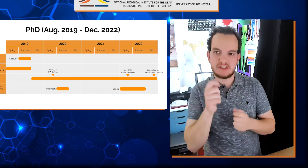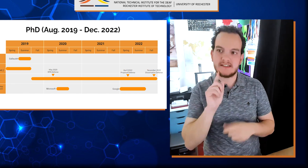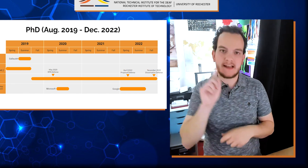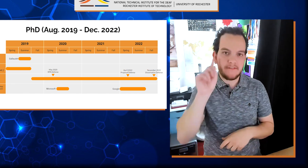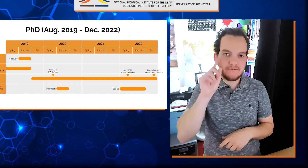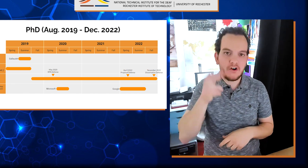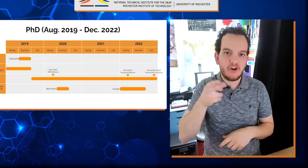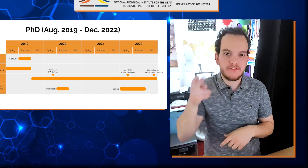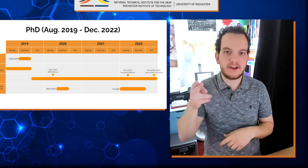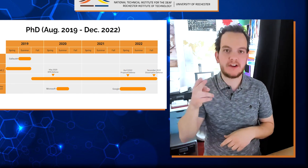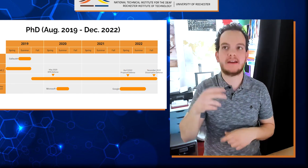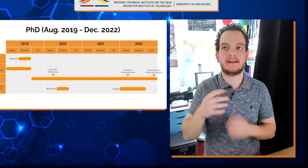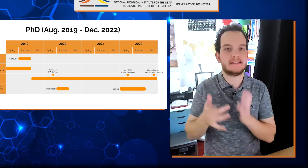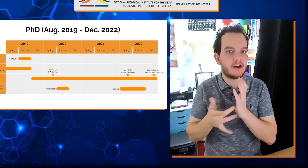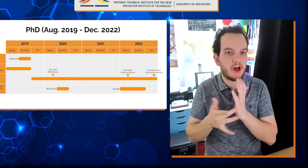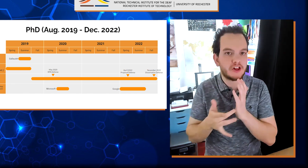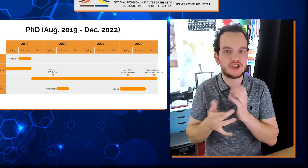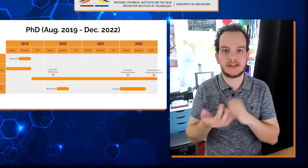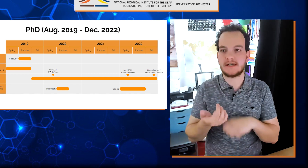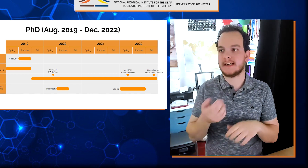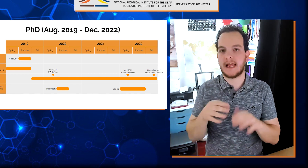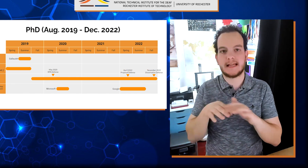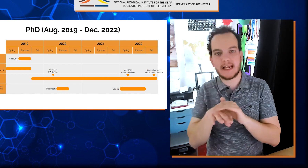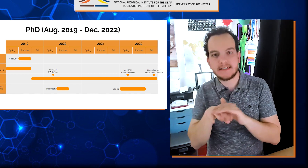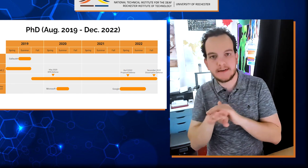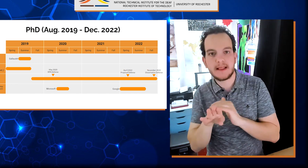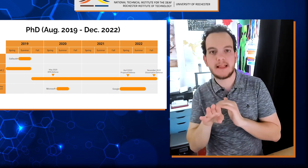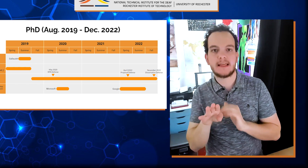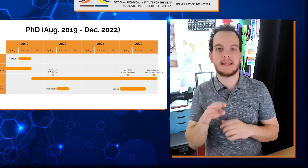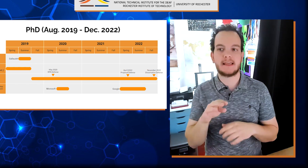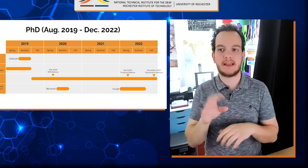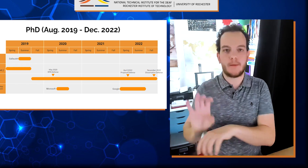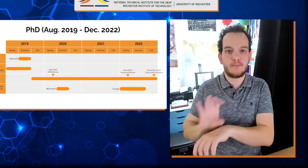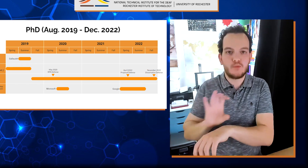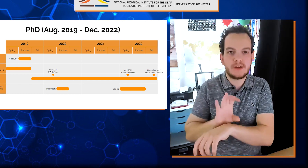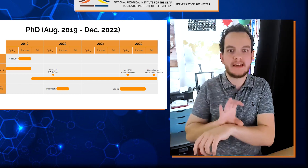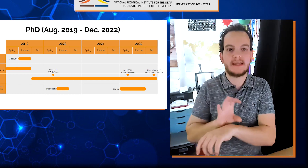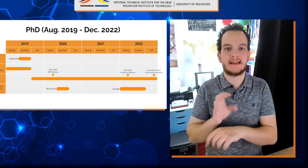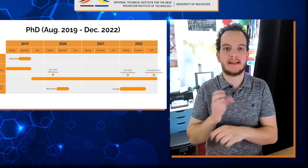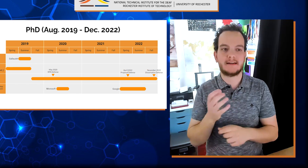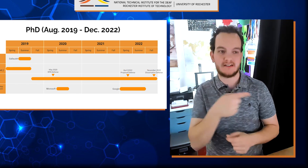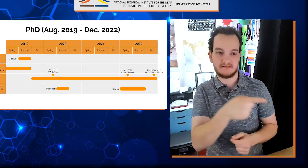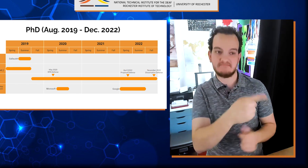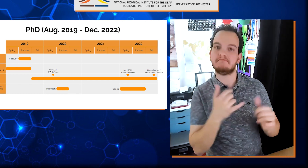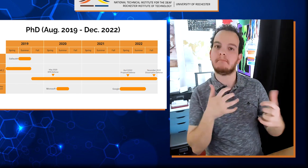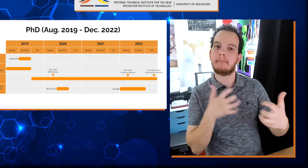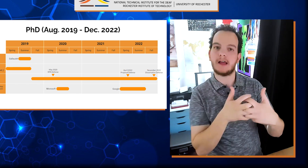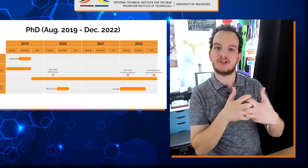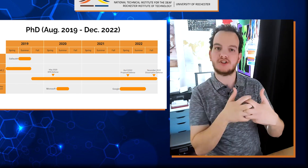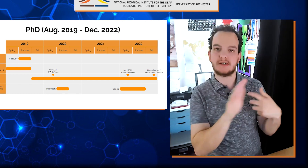He interviewed me where I talked about my interests in accessibility for Deaf and hard-of-hearing people, using technology and computing,